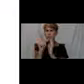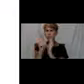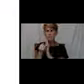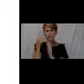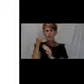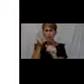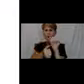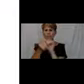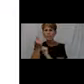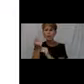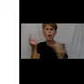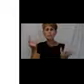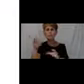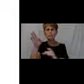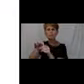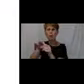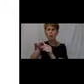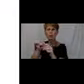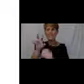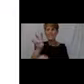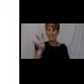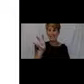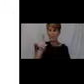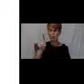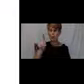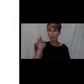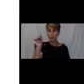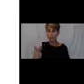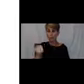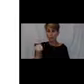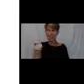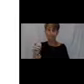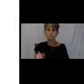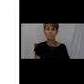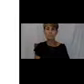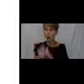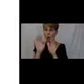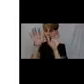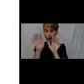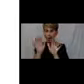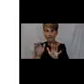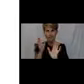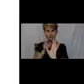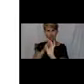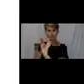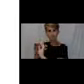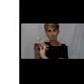You have just about 71% of the votes in which is fantastic participation, thank you.